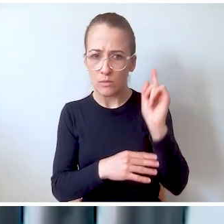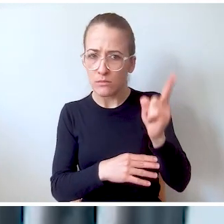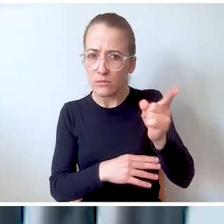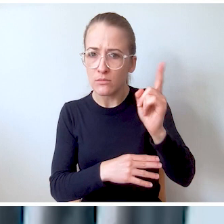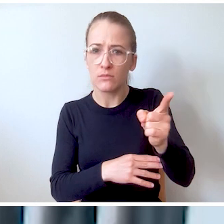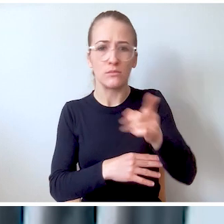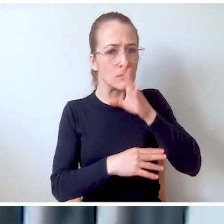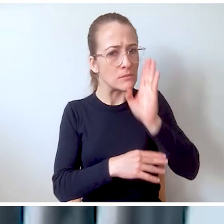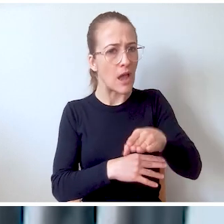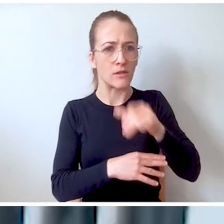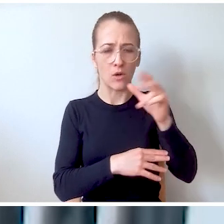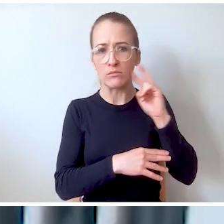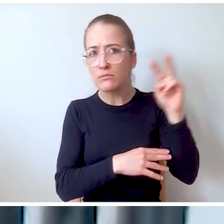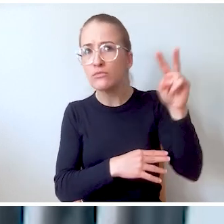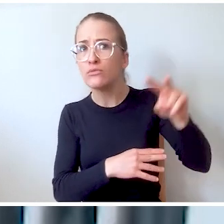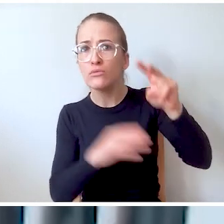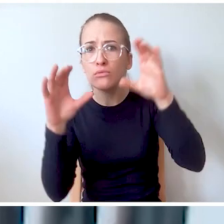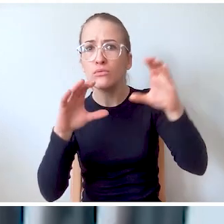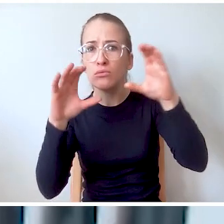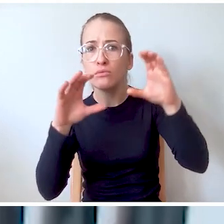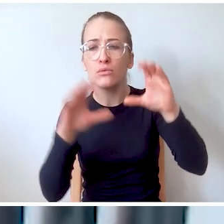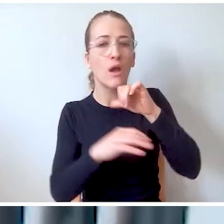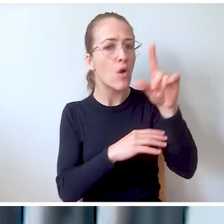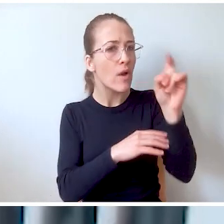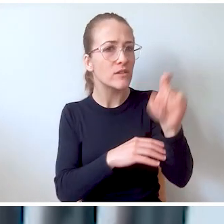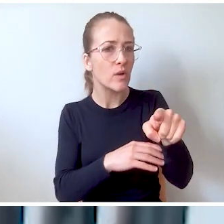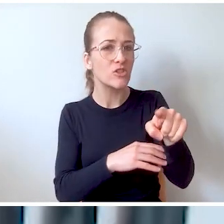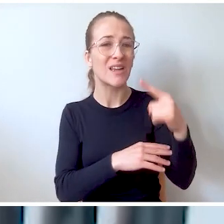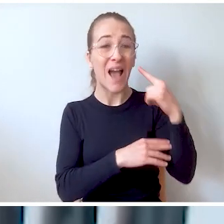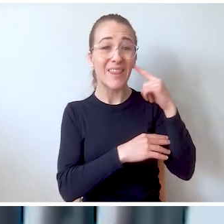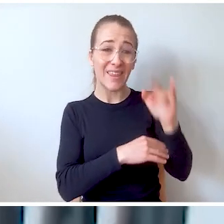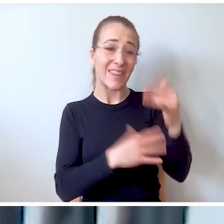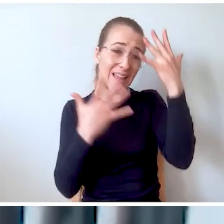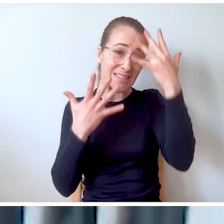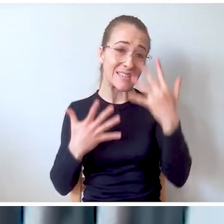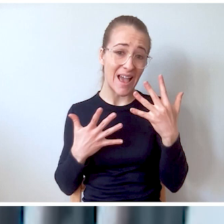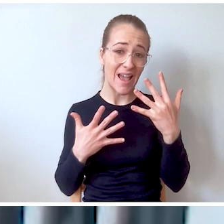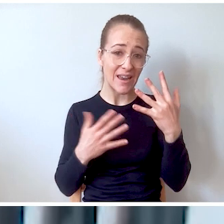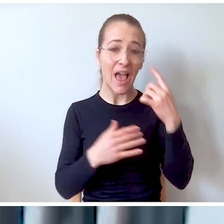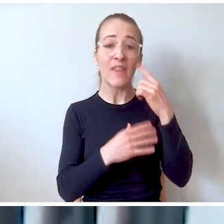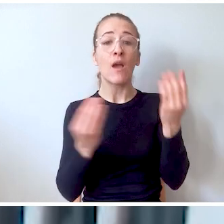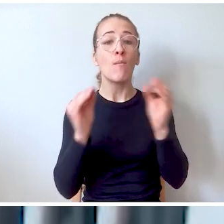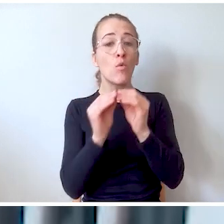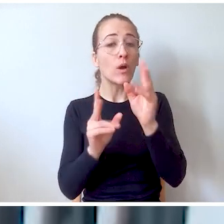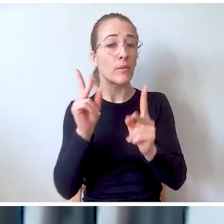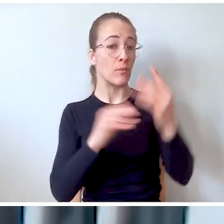You shouldn't stare or you shouldn't ask questions." And I think that that's unfortunate. I think that the more that people know,